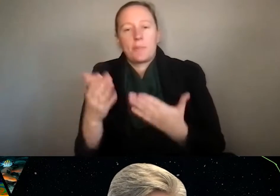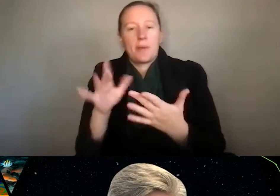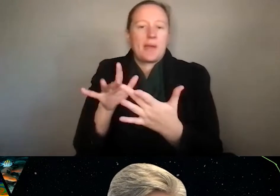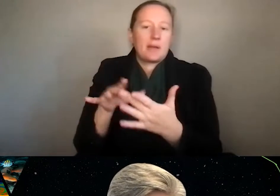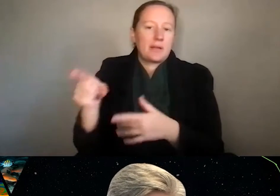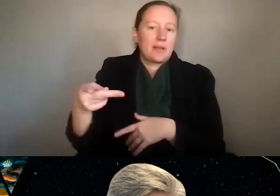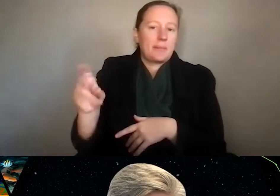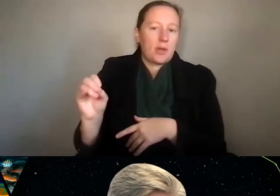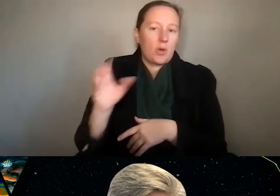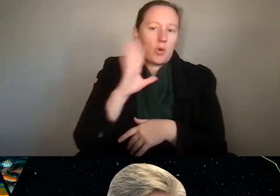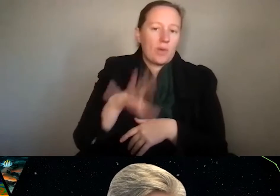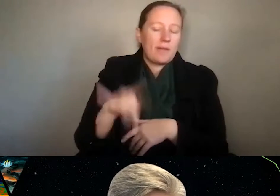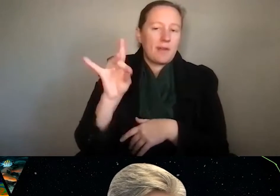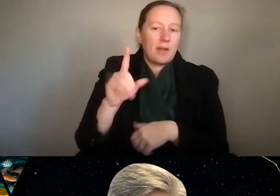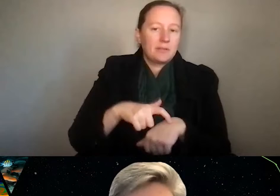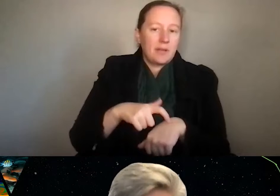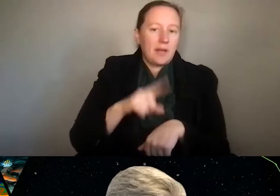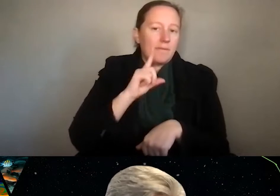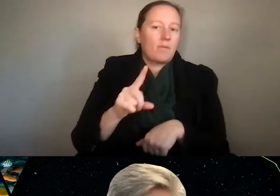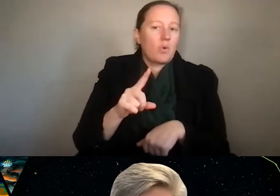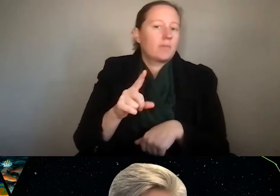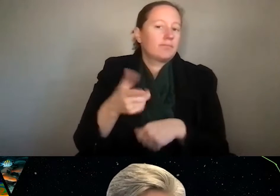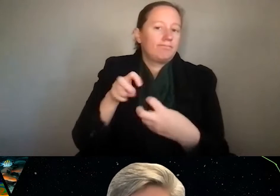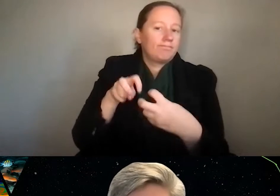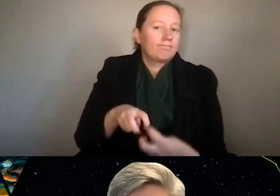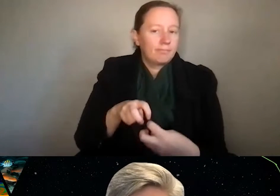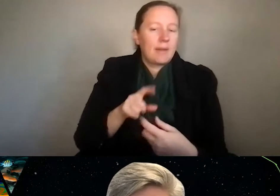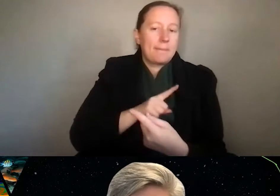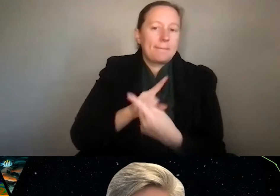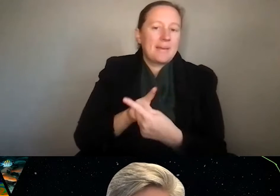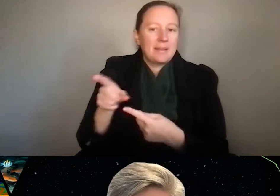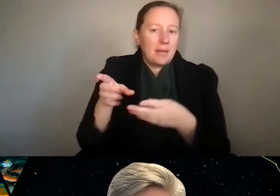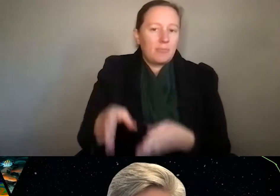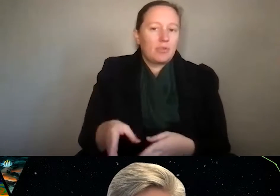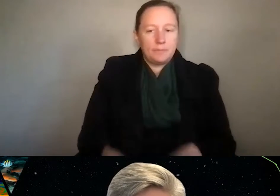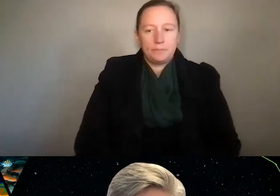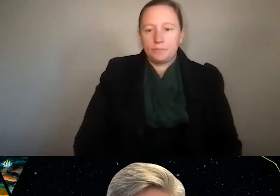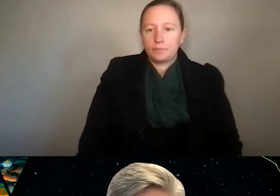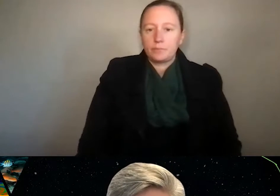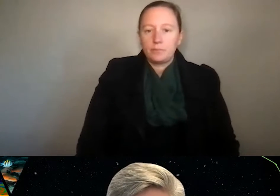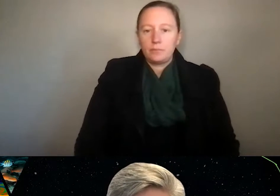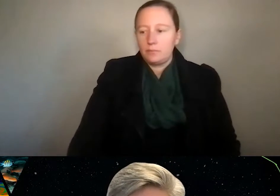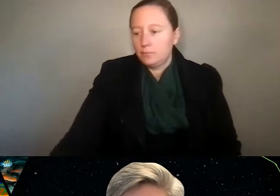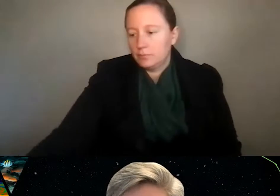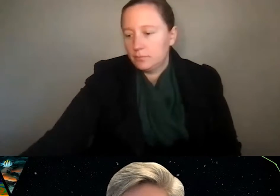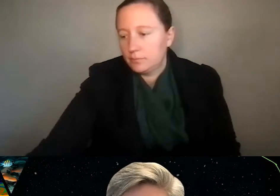Let's look for the calendar of our colleagues and see if they are going to be there.